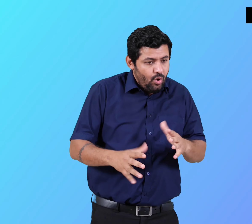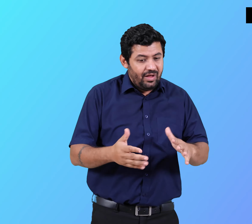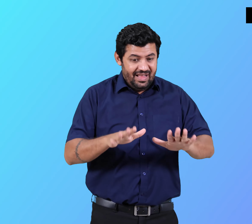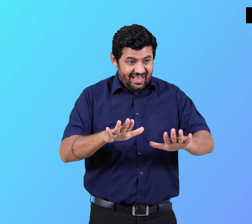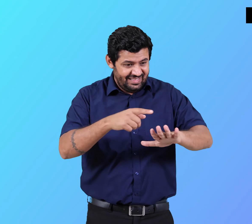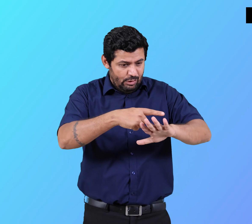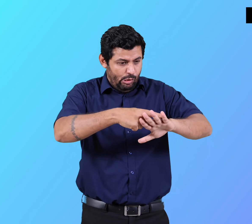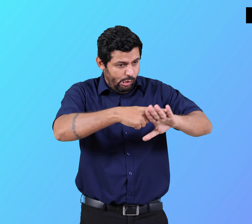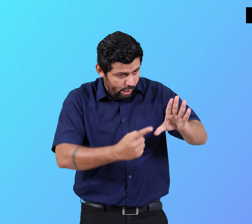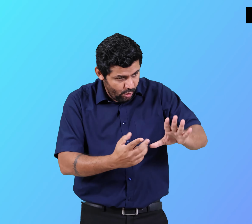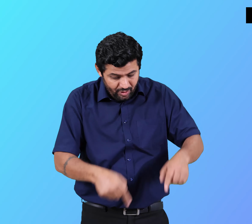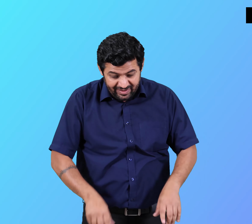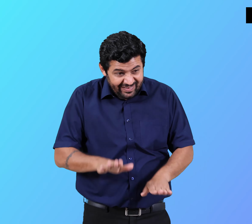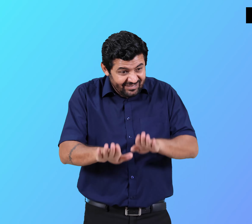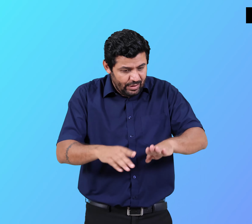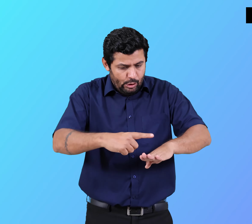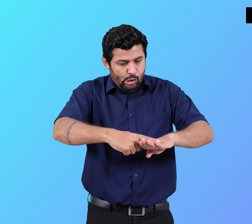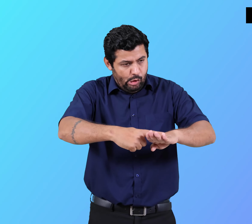men with broken feet or hands,